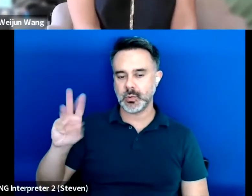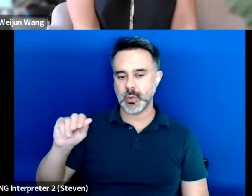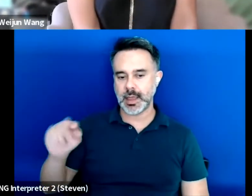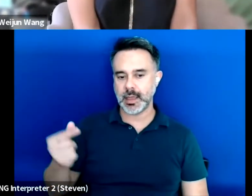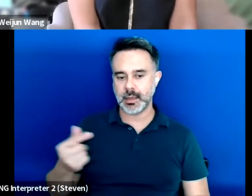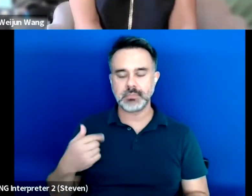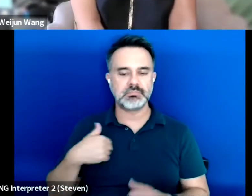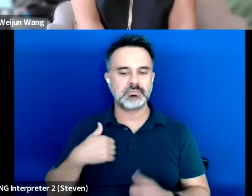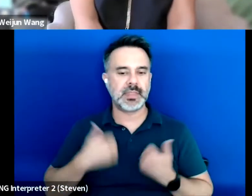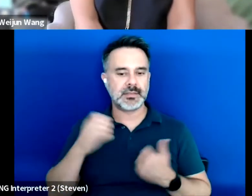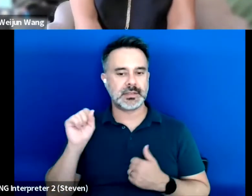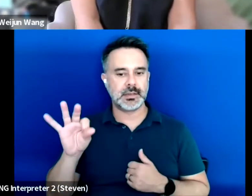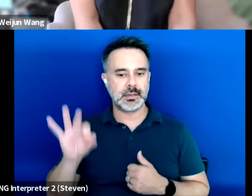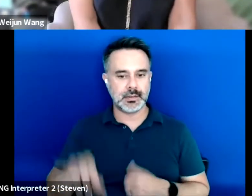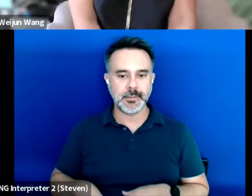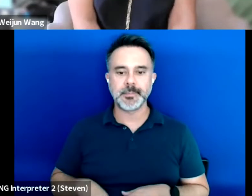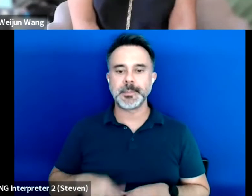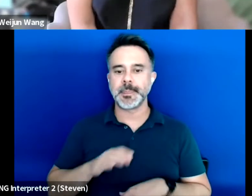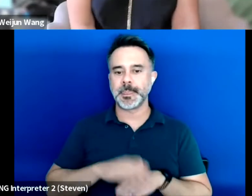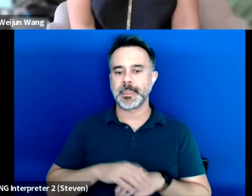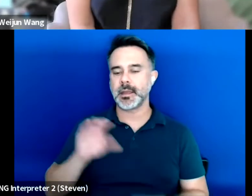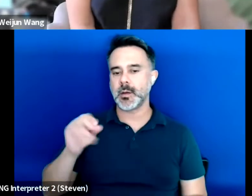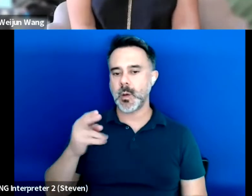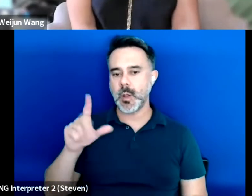A Memoir of Healing from Complex Trauma.